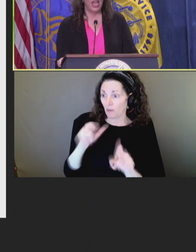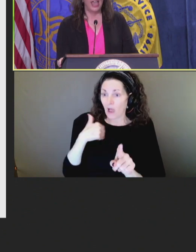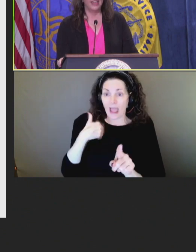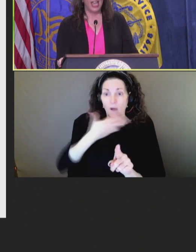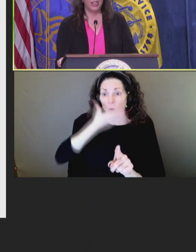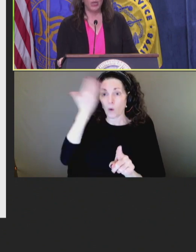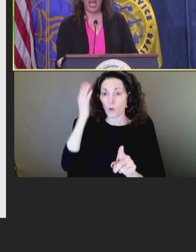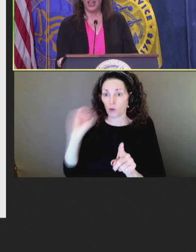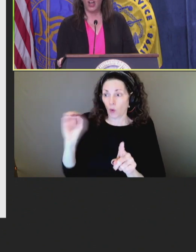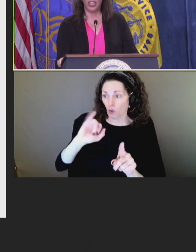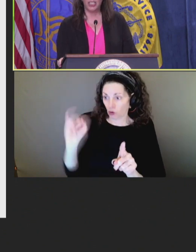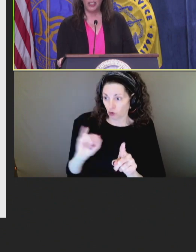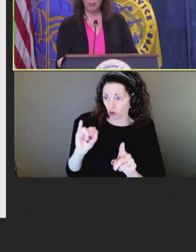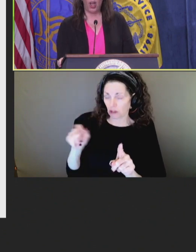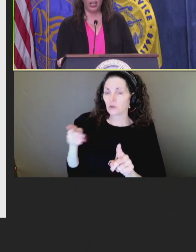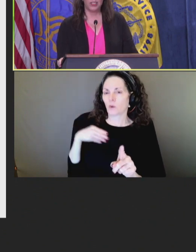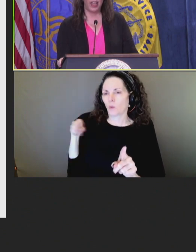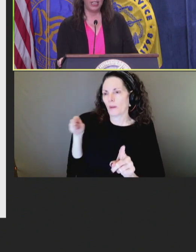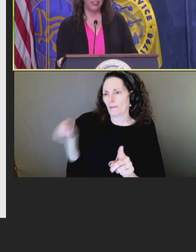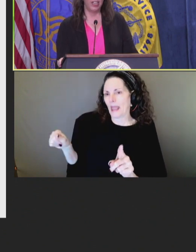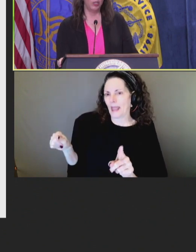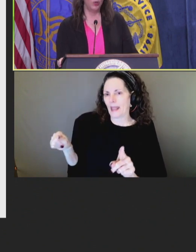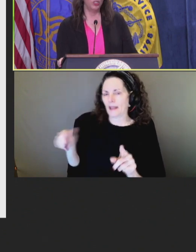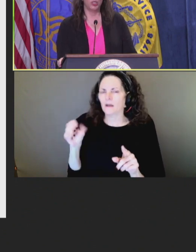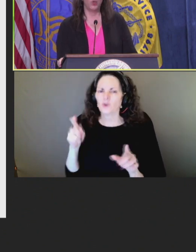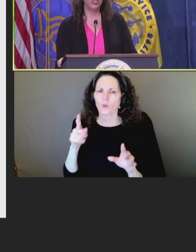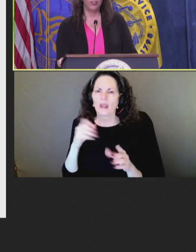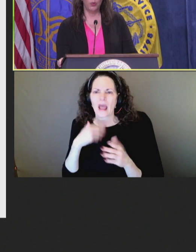And then we had RSV products finally available, which is wonderful. We